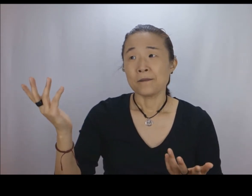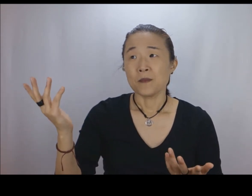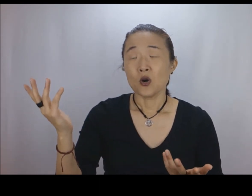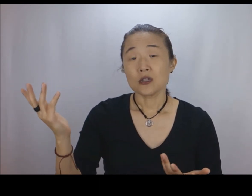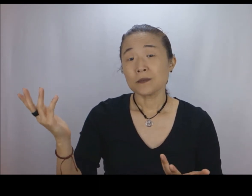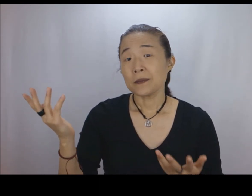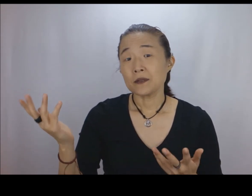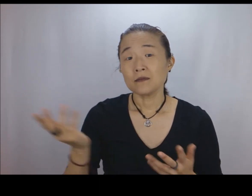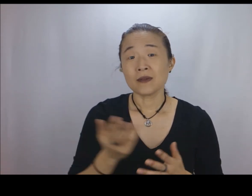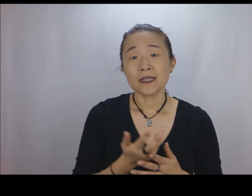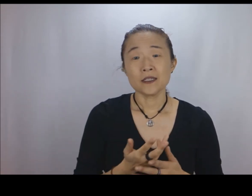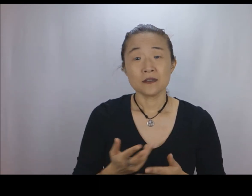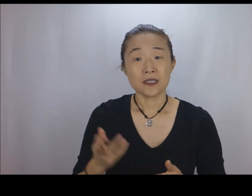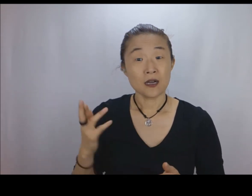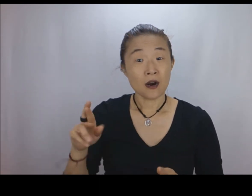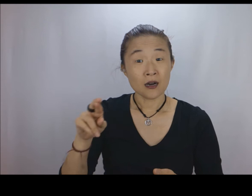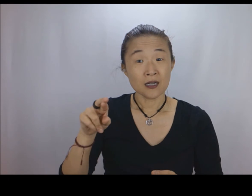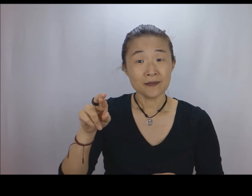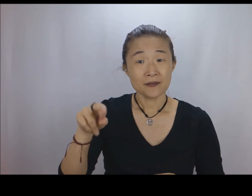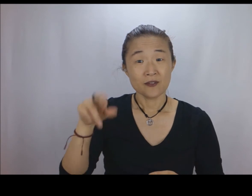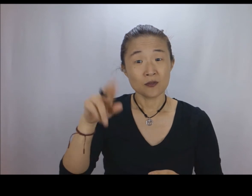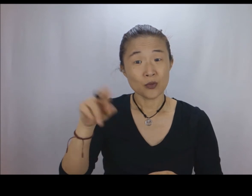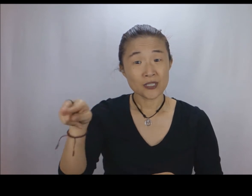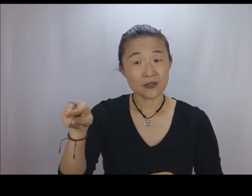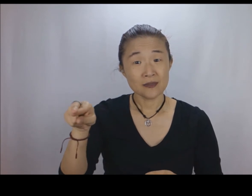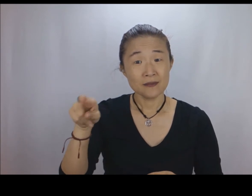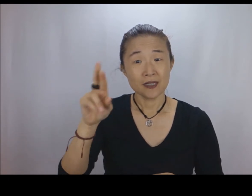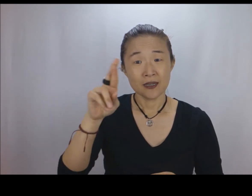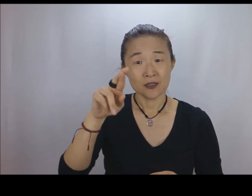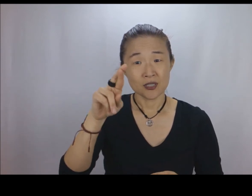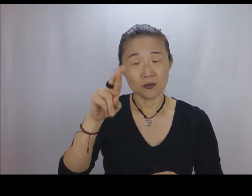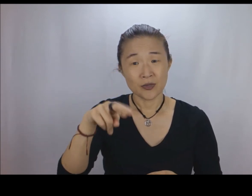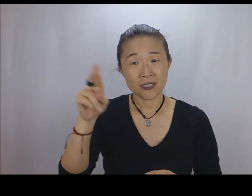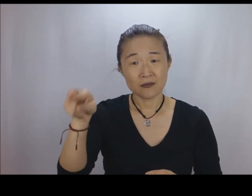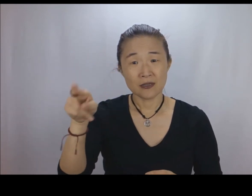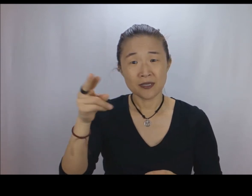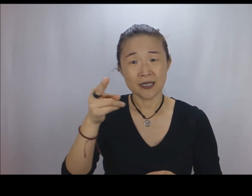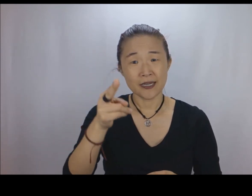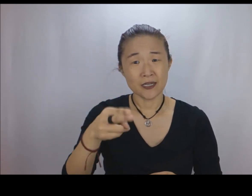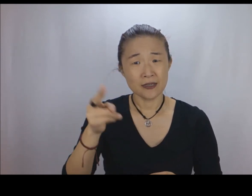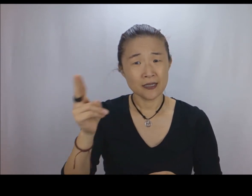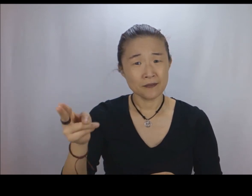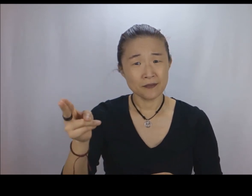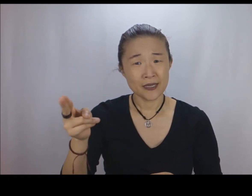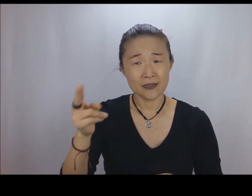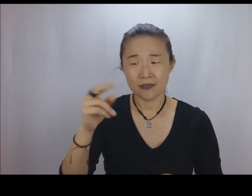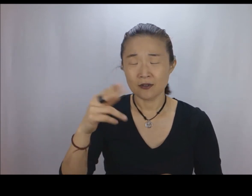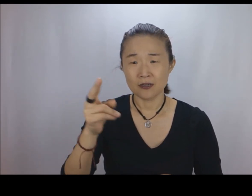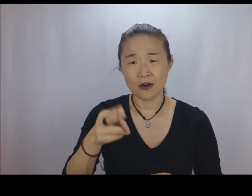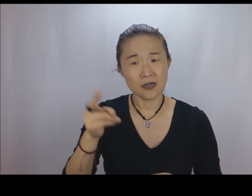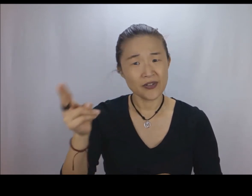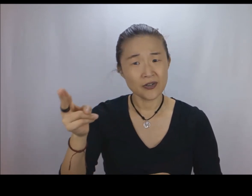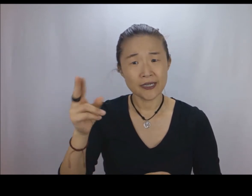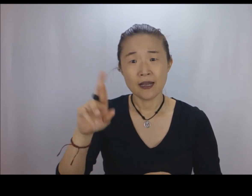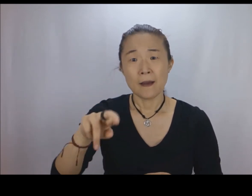Older people might use "R" for a restroom and just restroom, kind of like hearing impaired or hard-of-hearing,